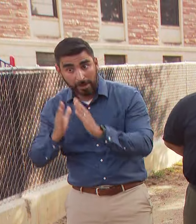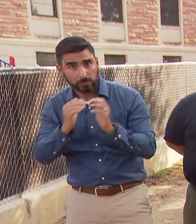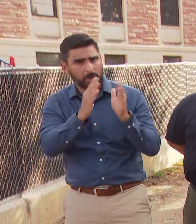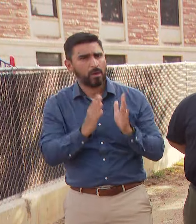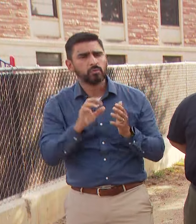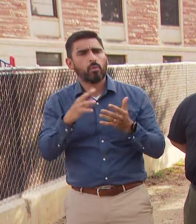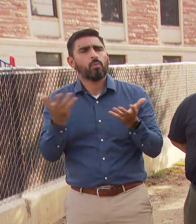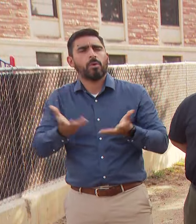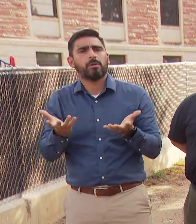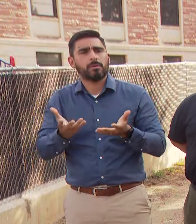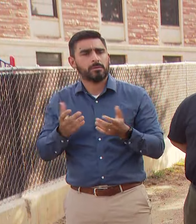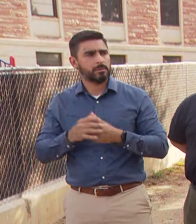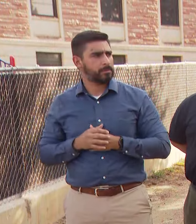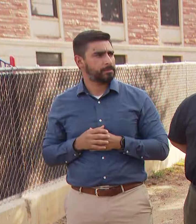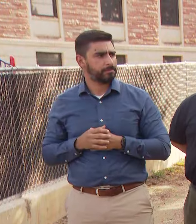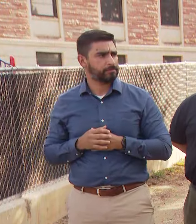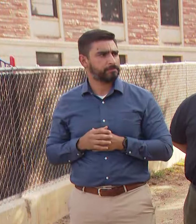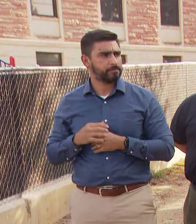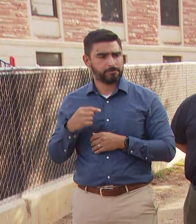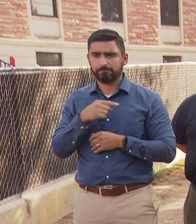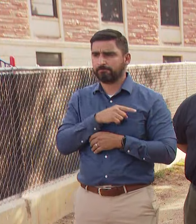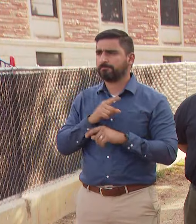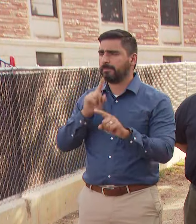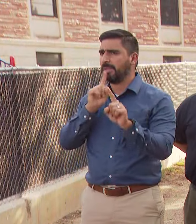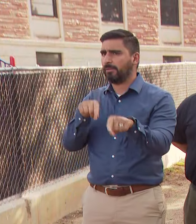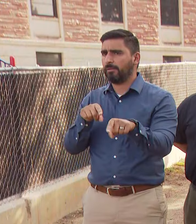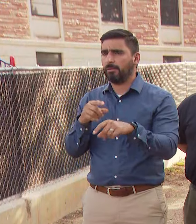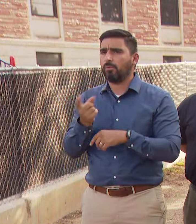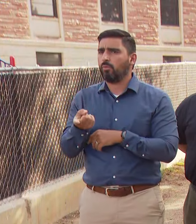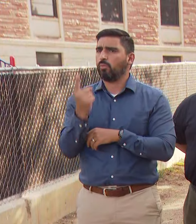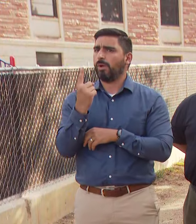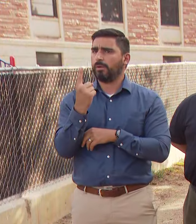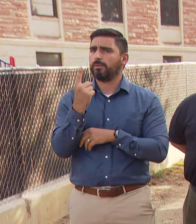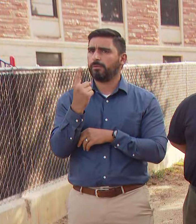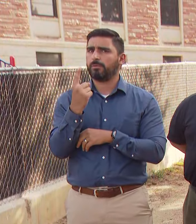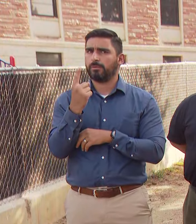Uh I can clarify that one home was impacted.